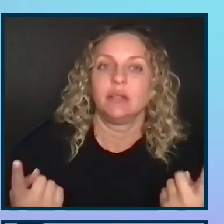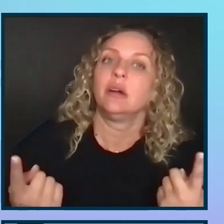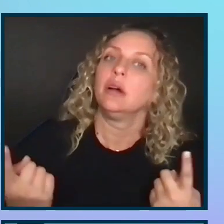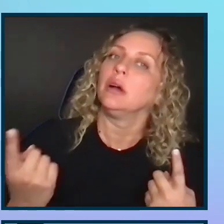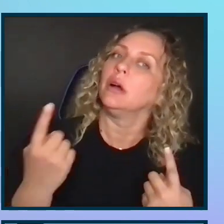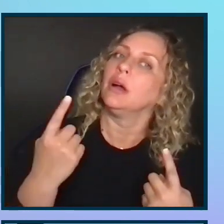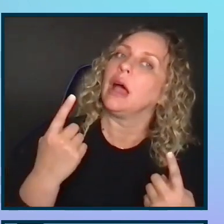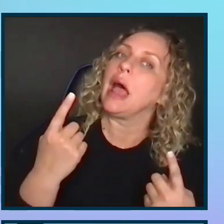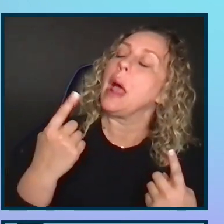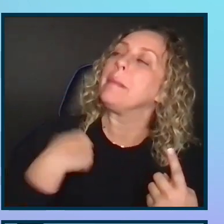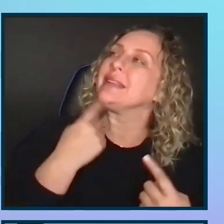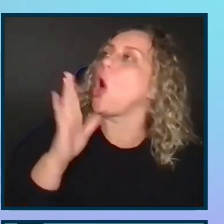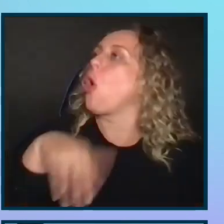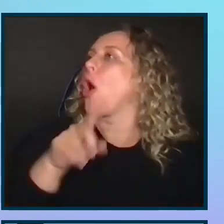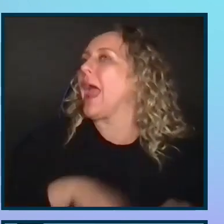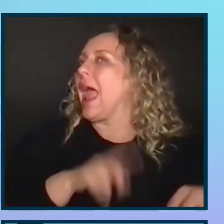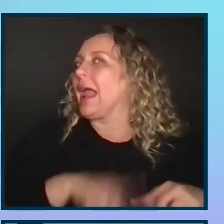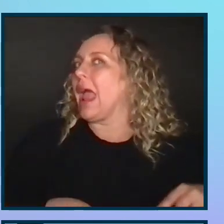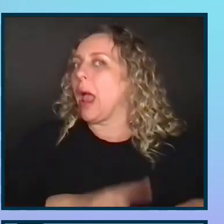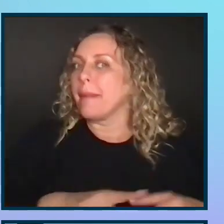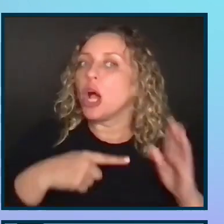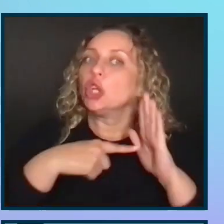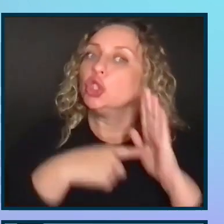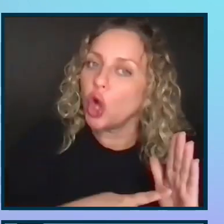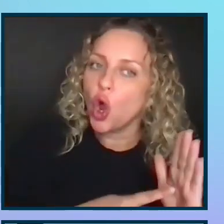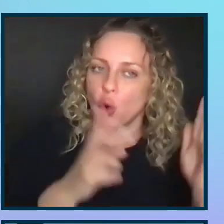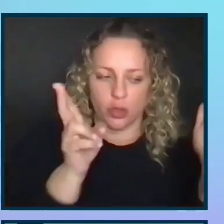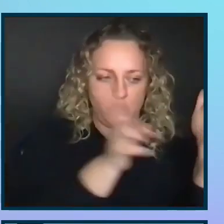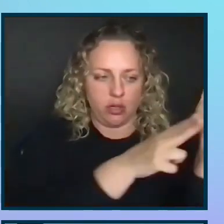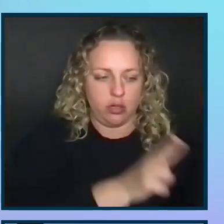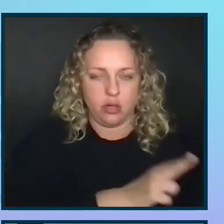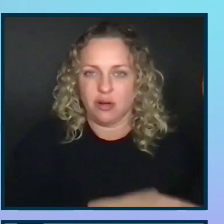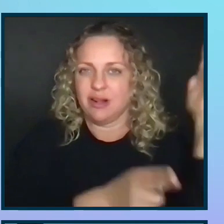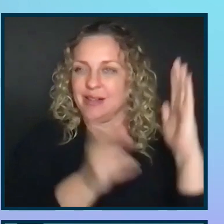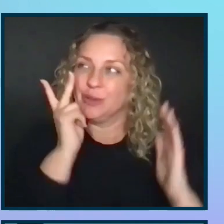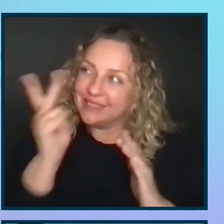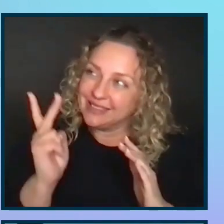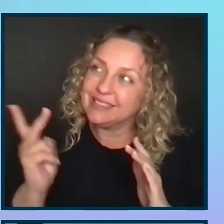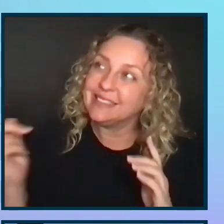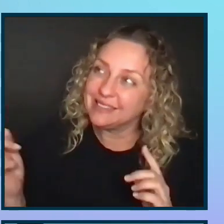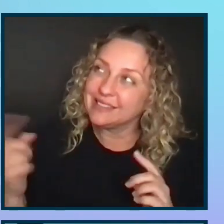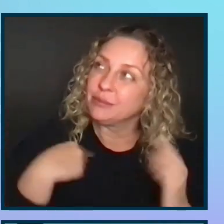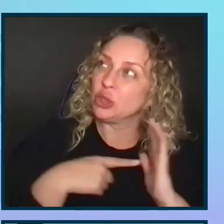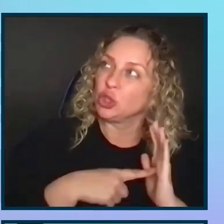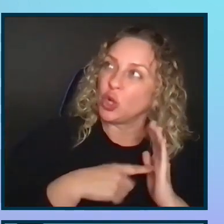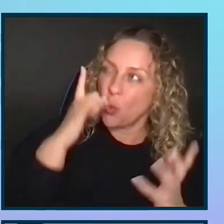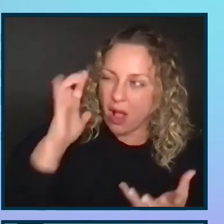but showing different types of designers, how it could be problematic rather than just calling it out.